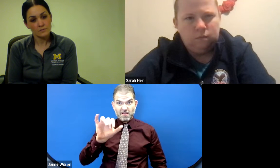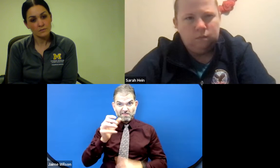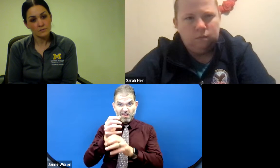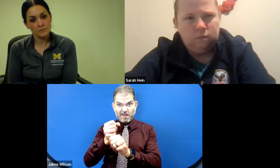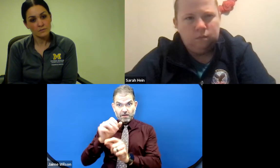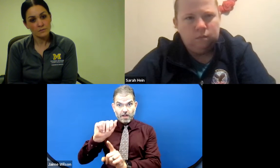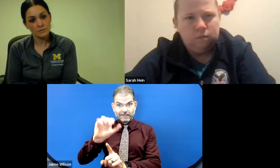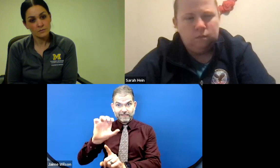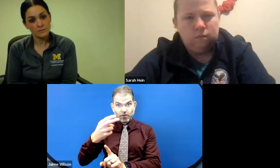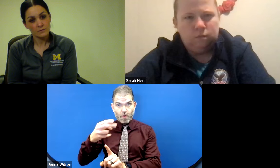ASL Interpreter: as it calling.